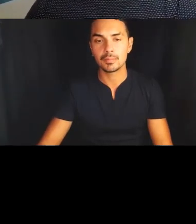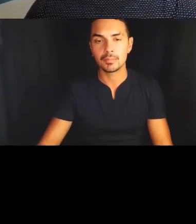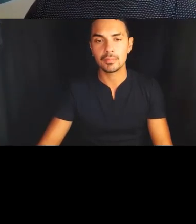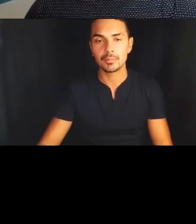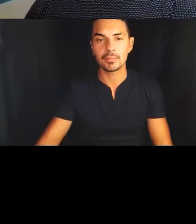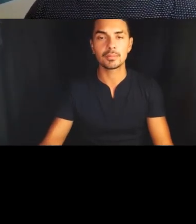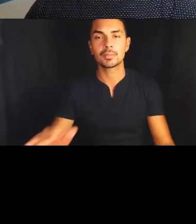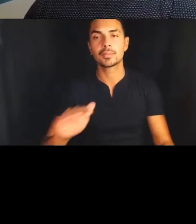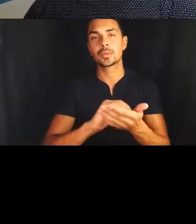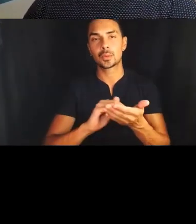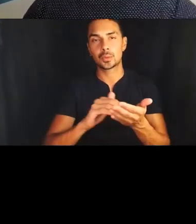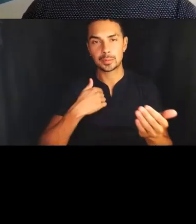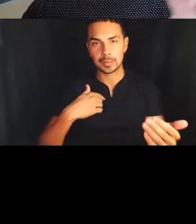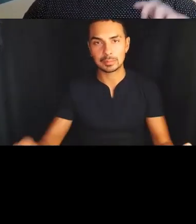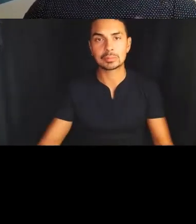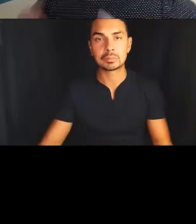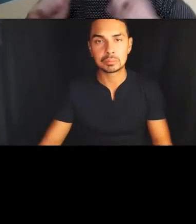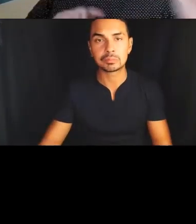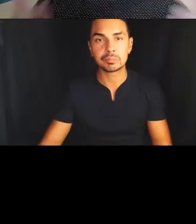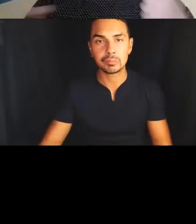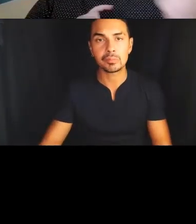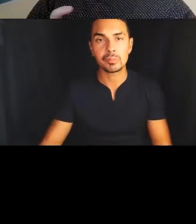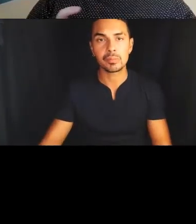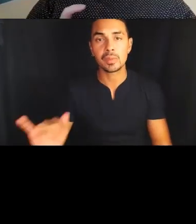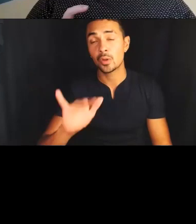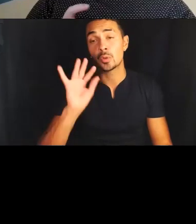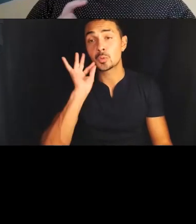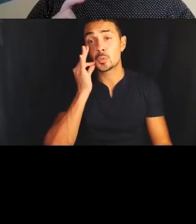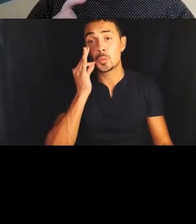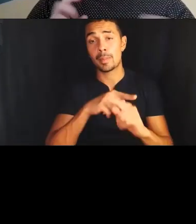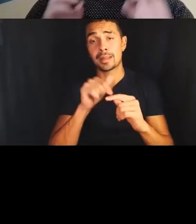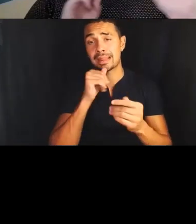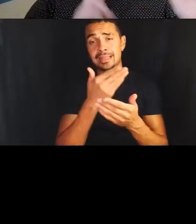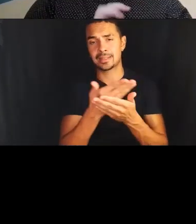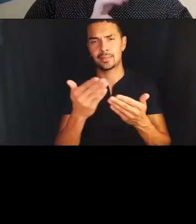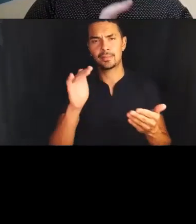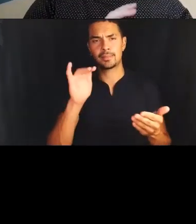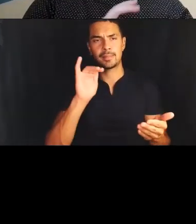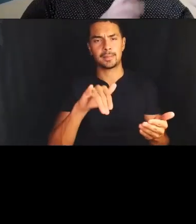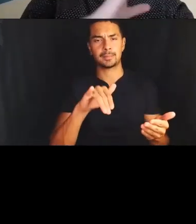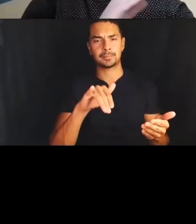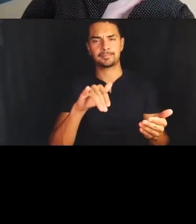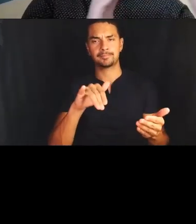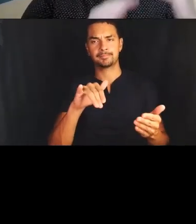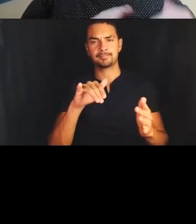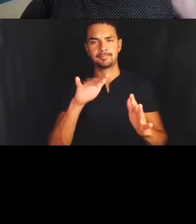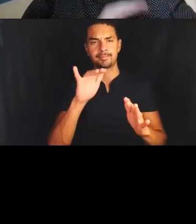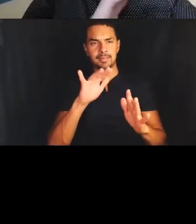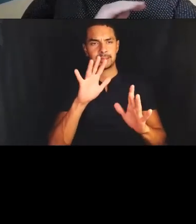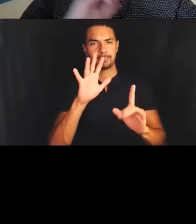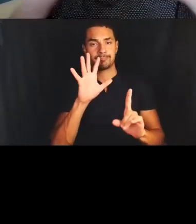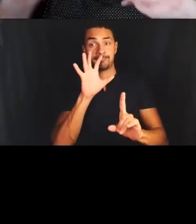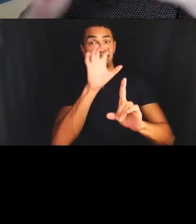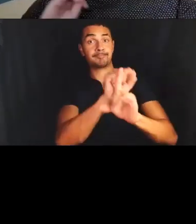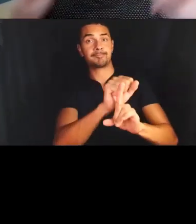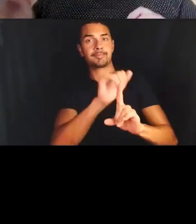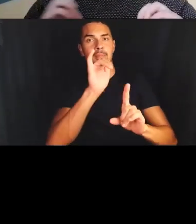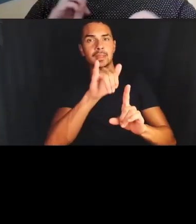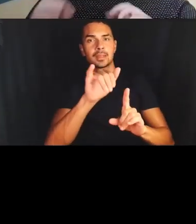So that was really cool, but not something that got, you know, captured in the demographics or the, like the session titles.